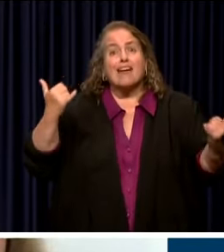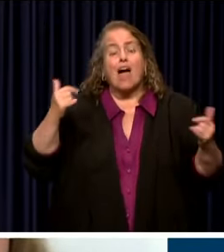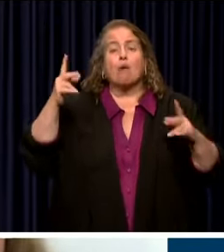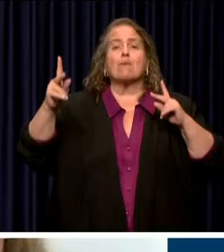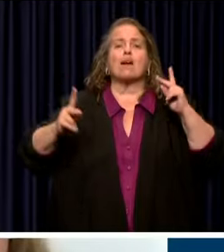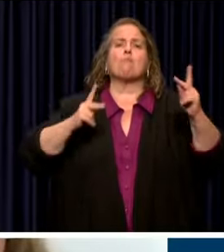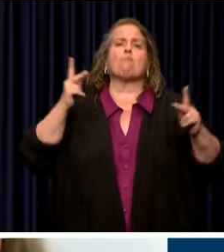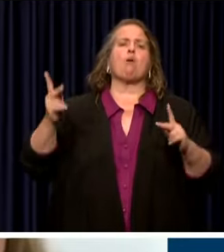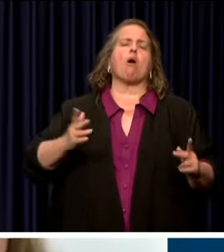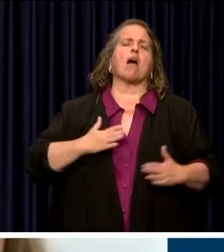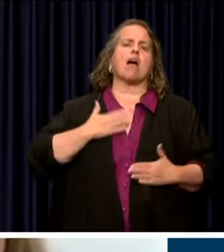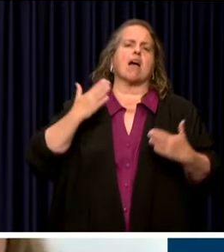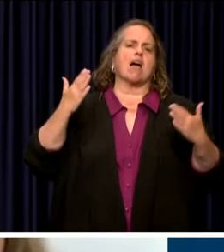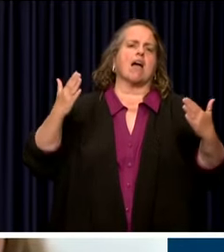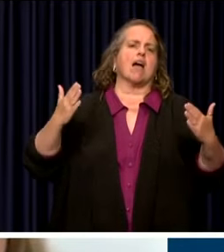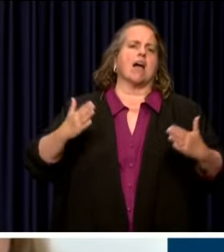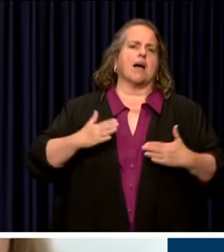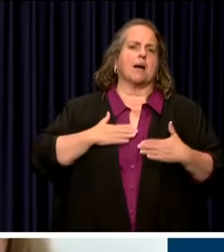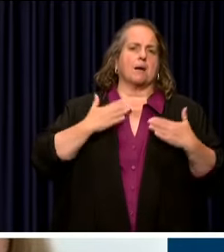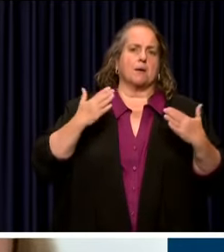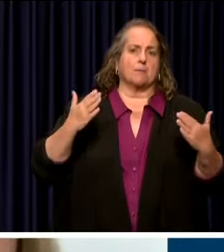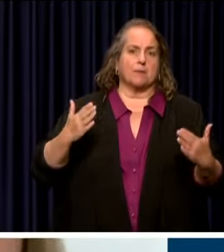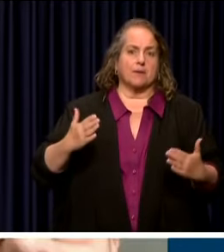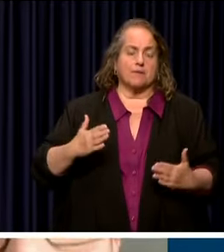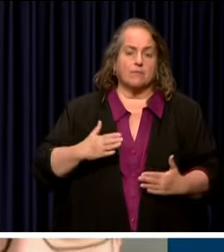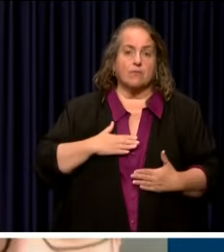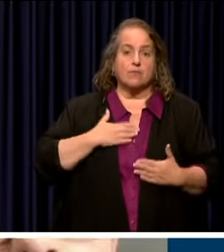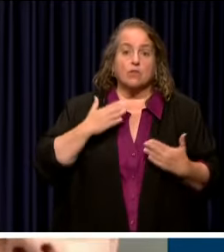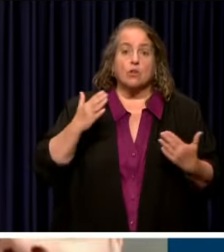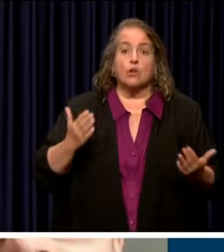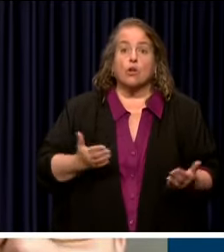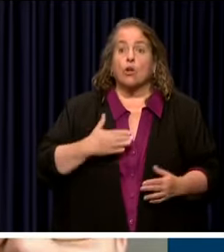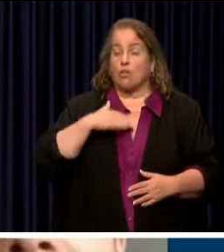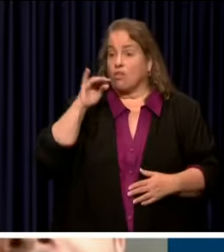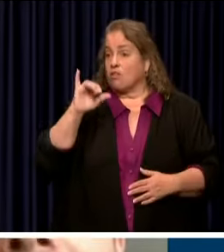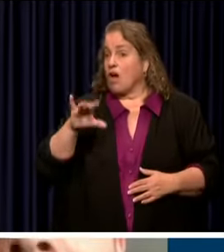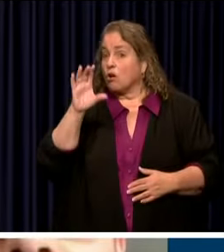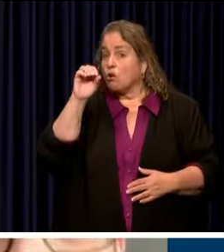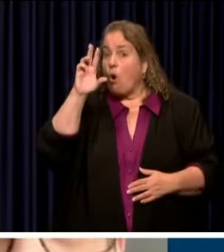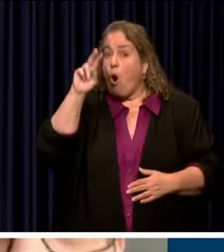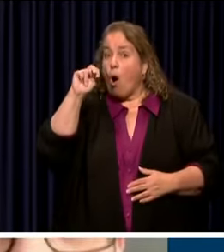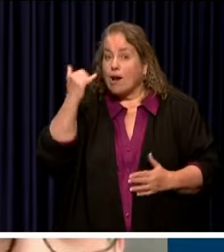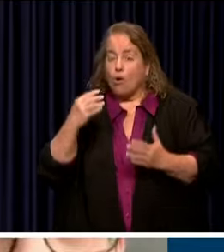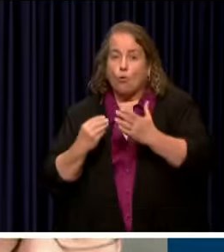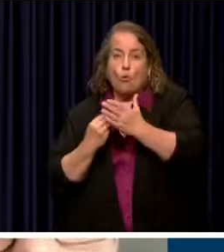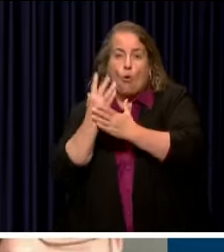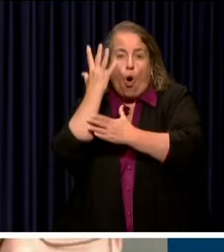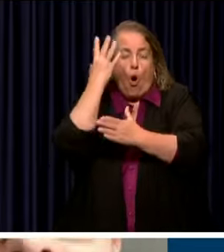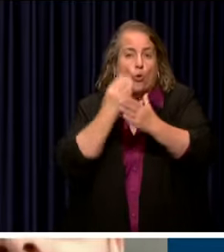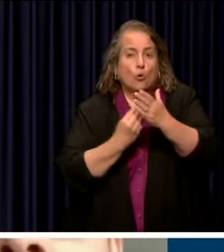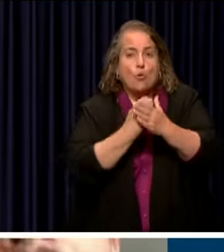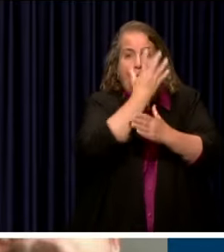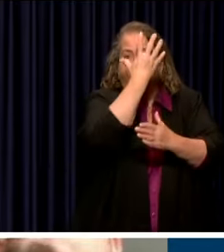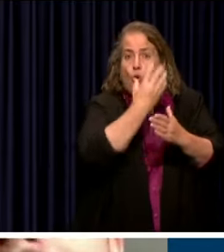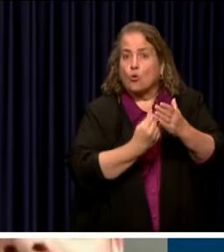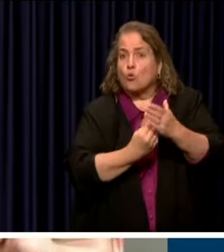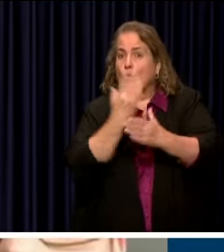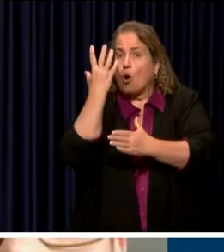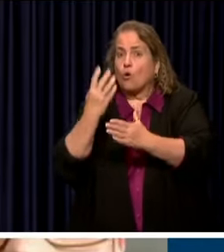WE WILL SING ONE SONG FOR MY OLD KENTUCKY HOME